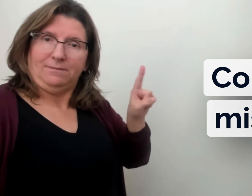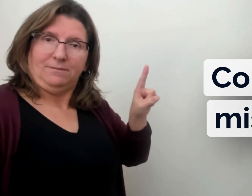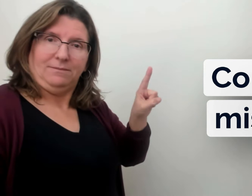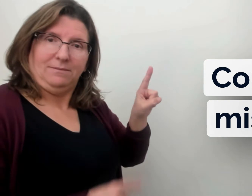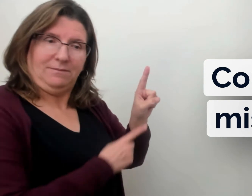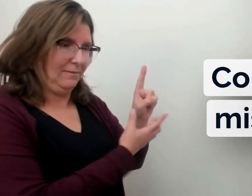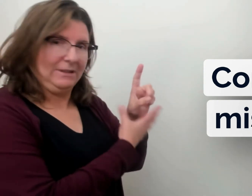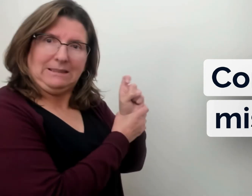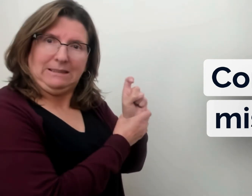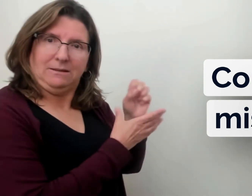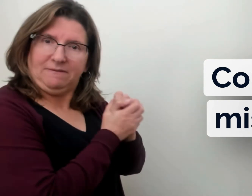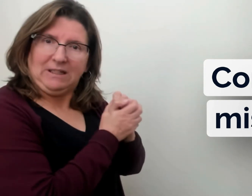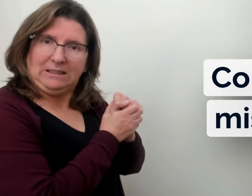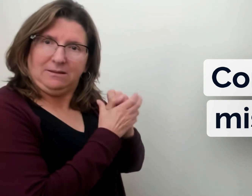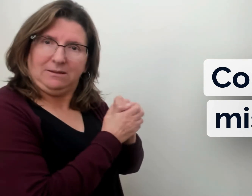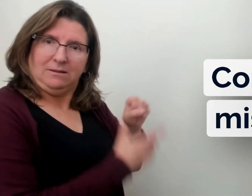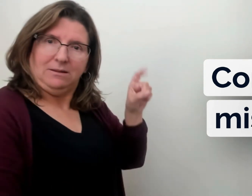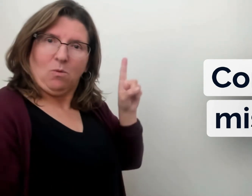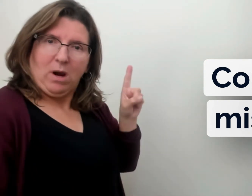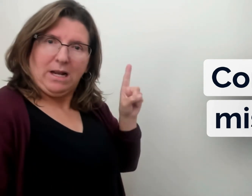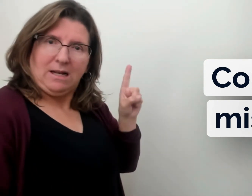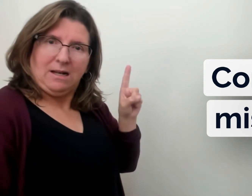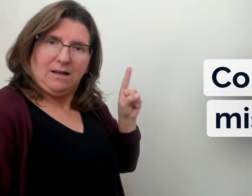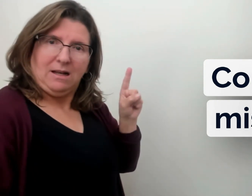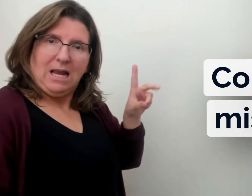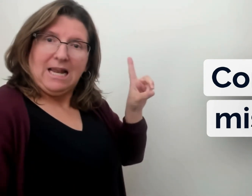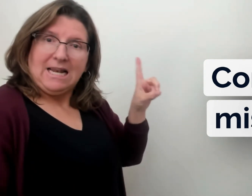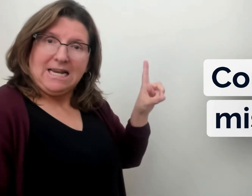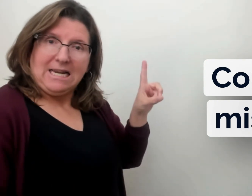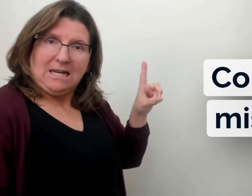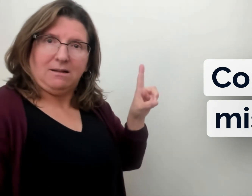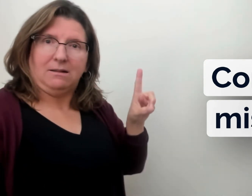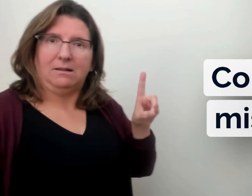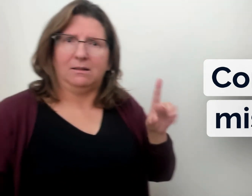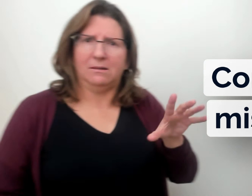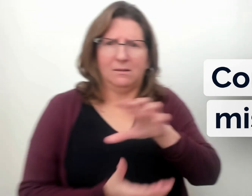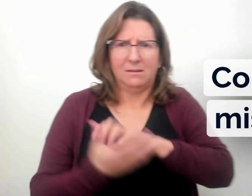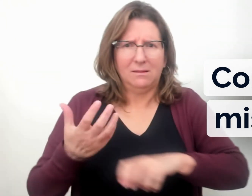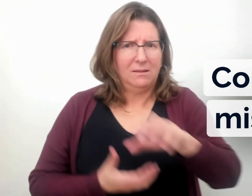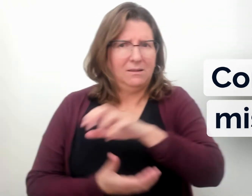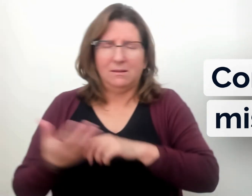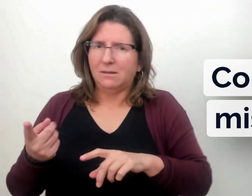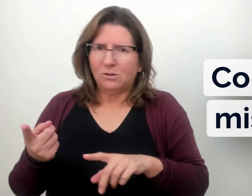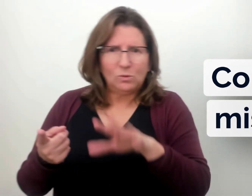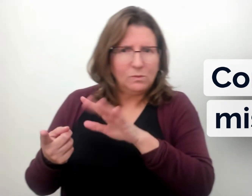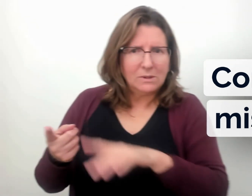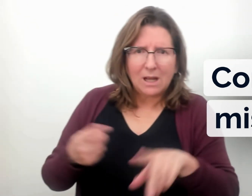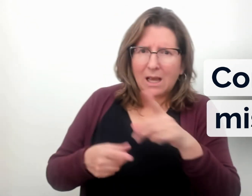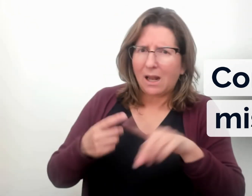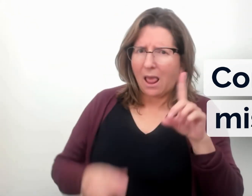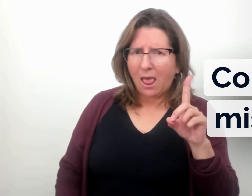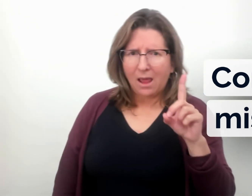The index finger CL:1. Some people incorrectly use the handshape of the letter 'D,' which is confusing.